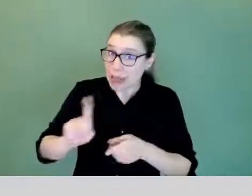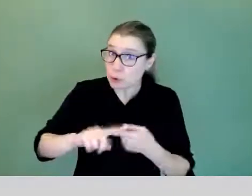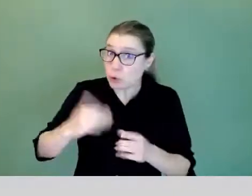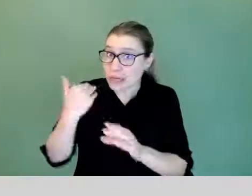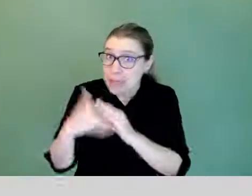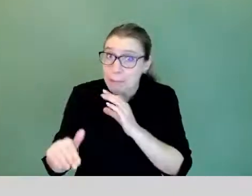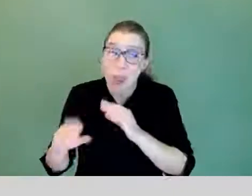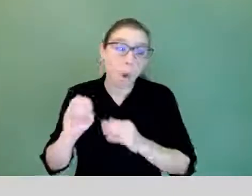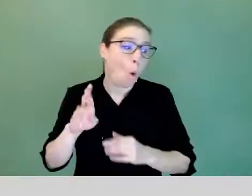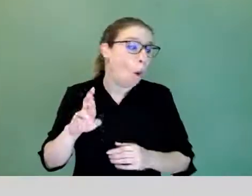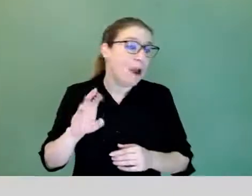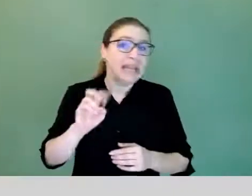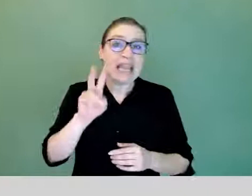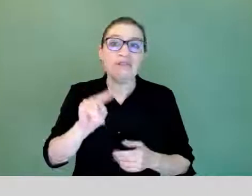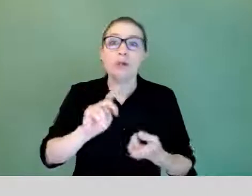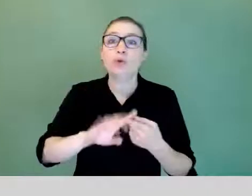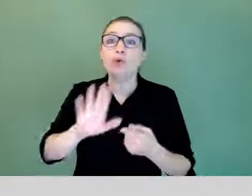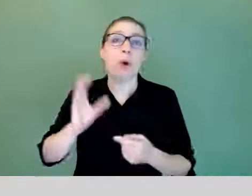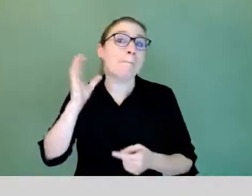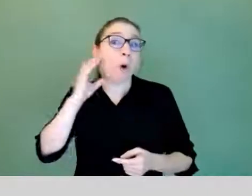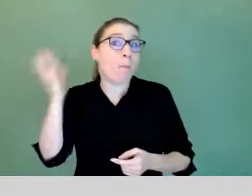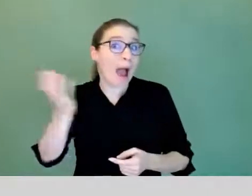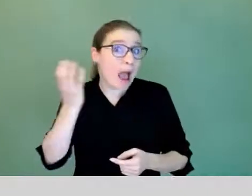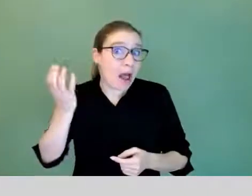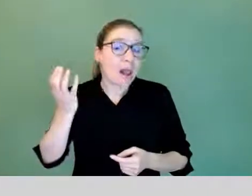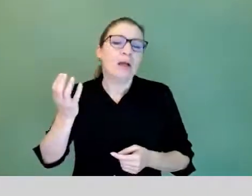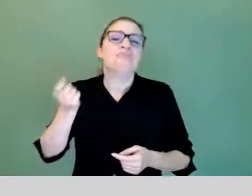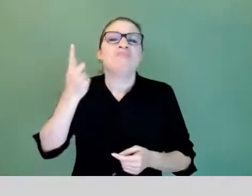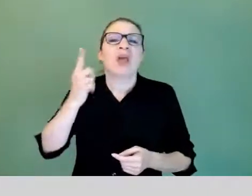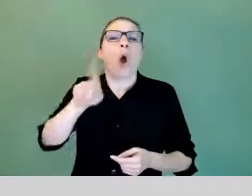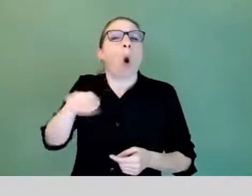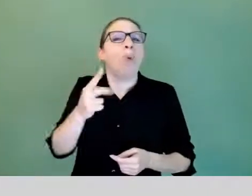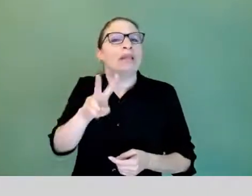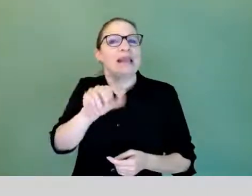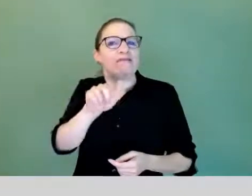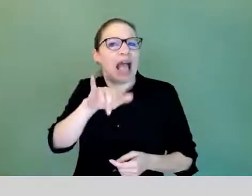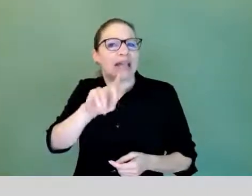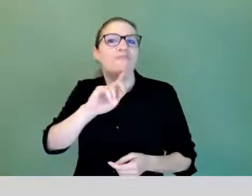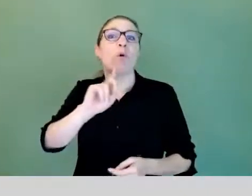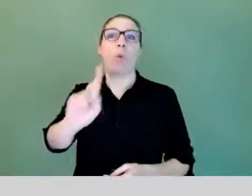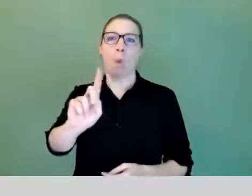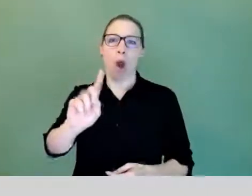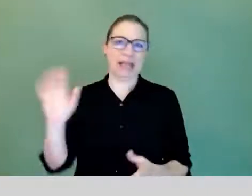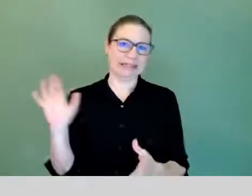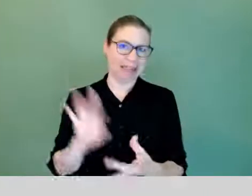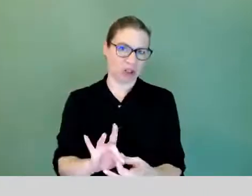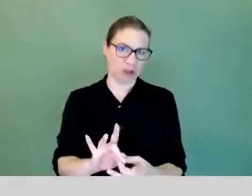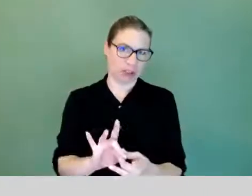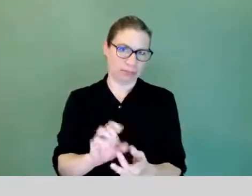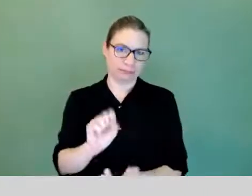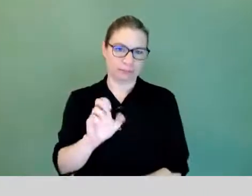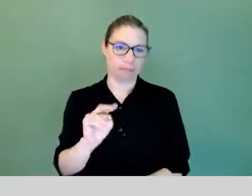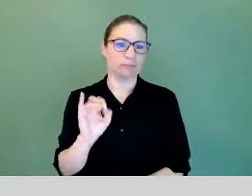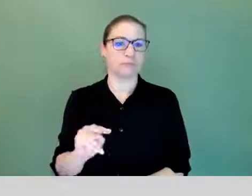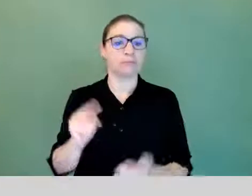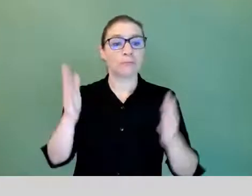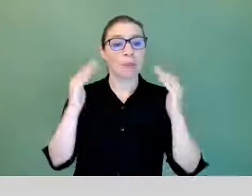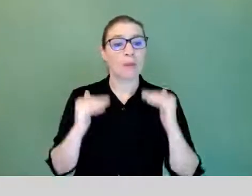or even to your mobile number and is only valid for a single session. Then align password length, complexity,